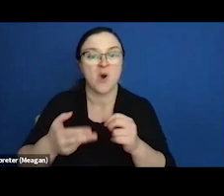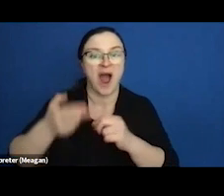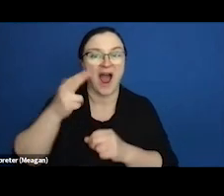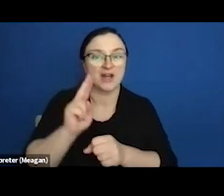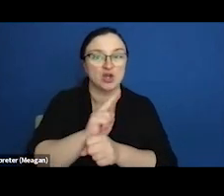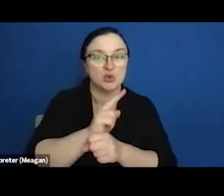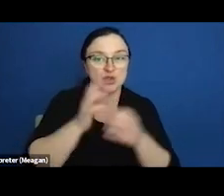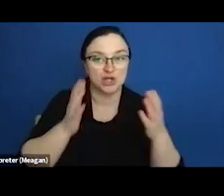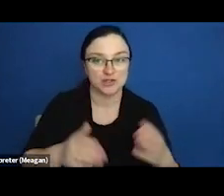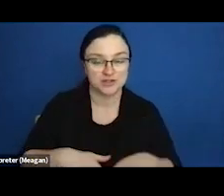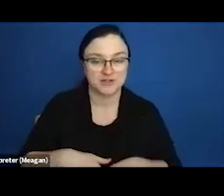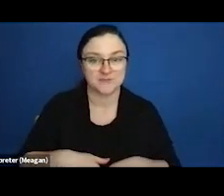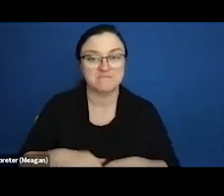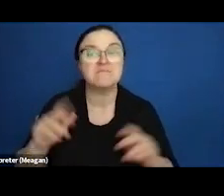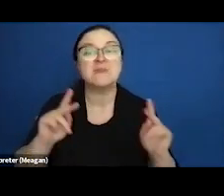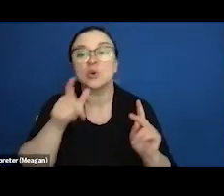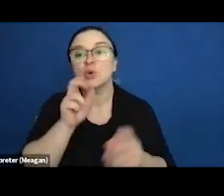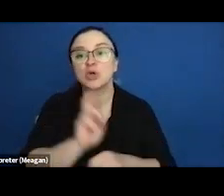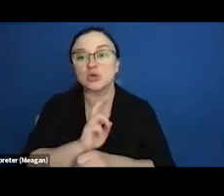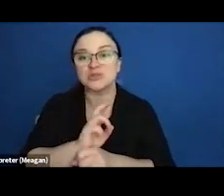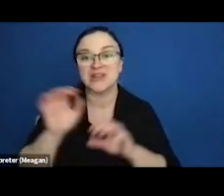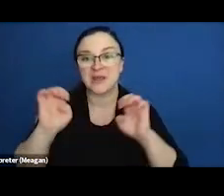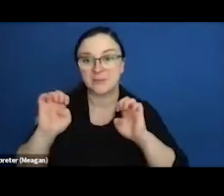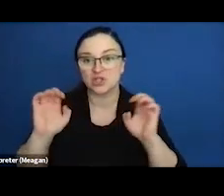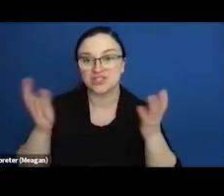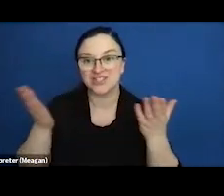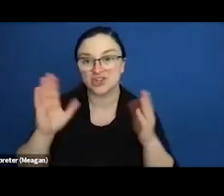So people who are using the emergency service department